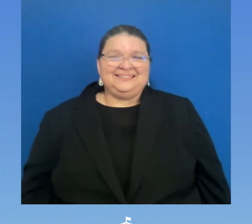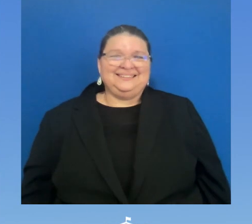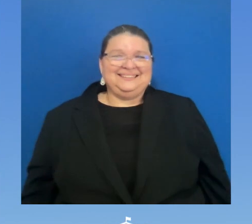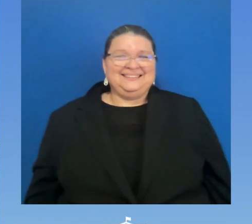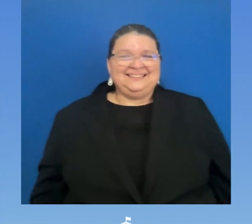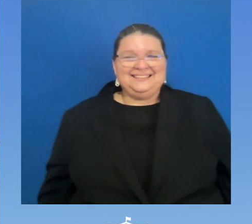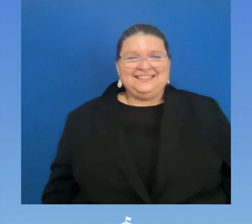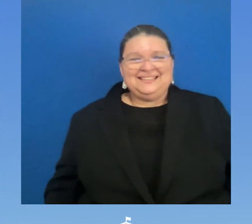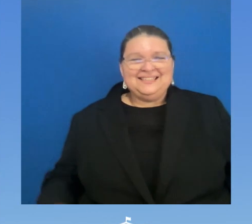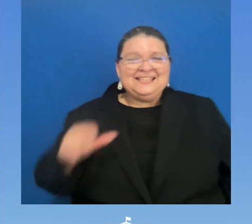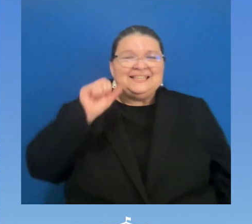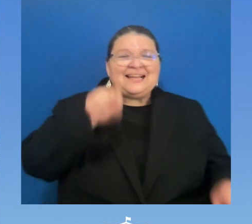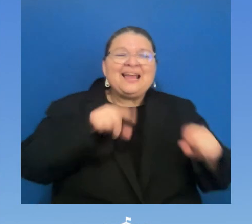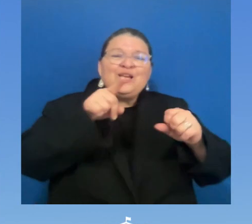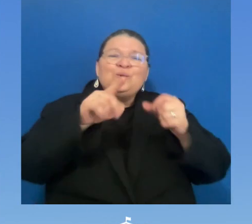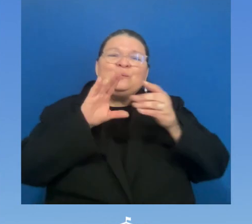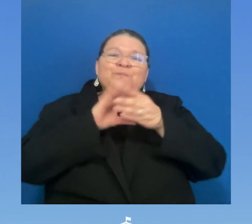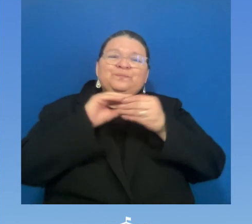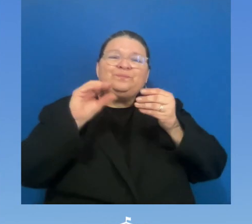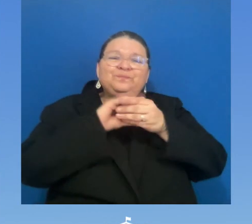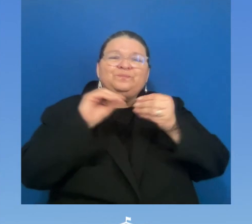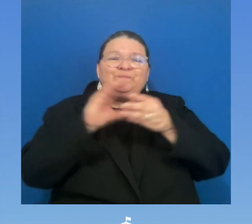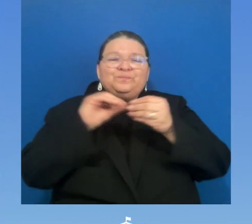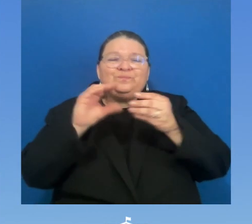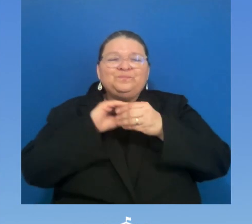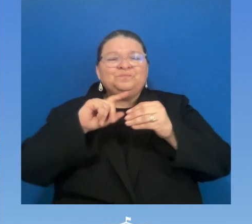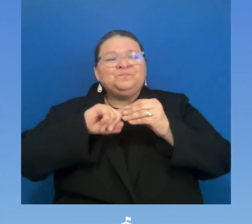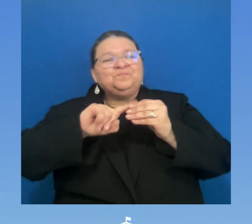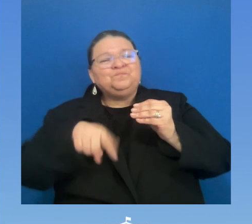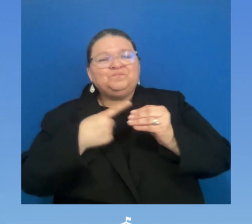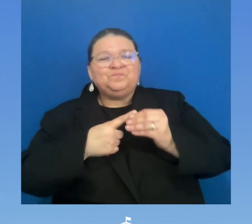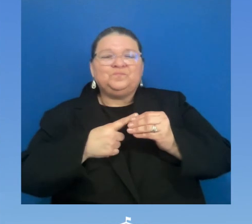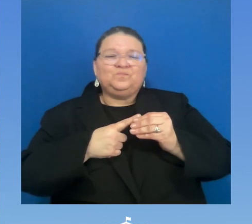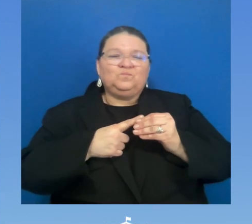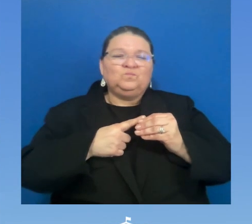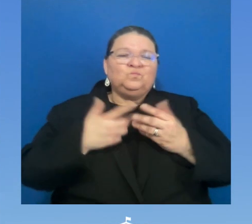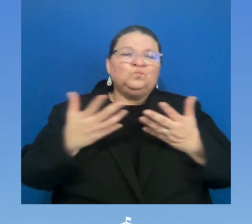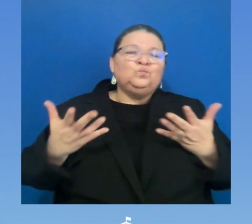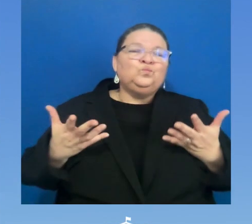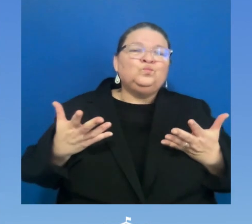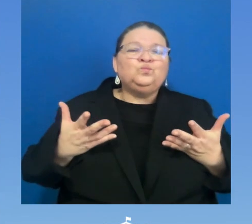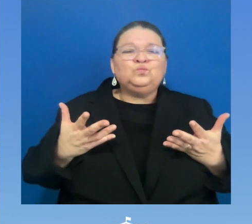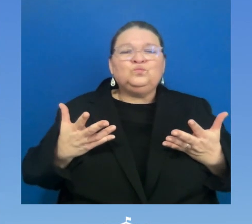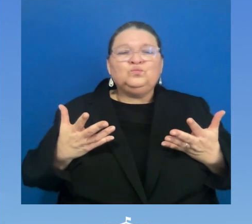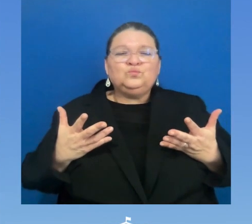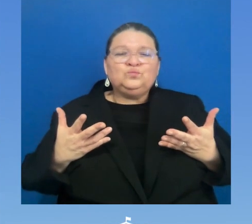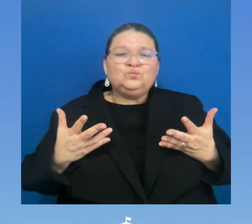where you think that there are lessons for women in other industries and professions,